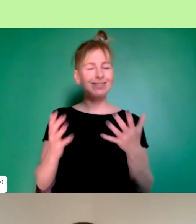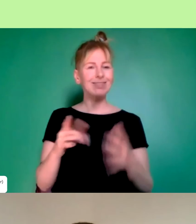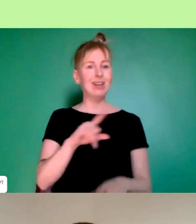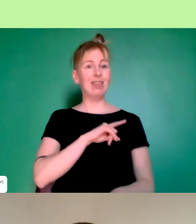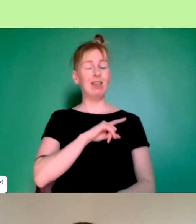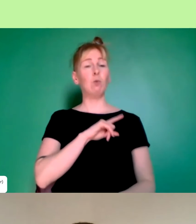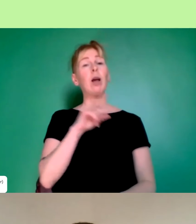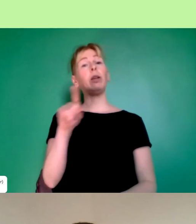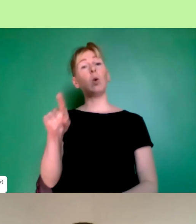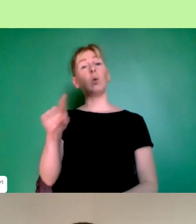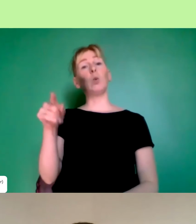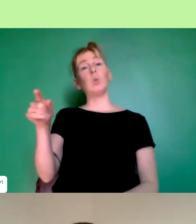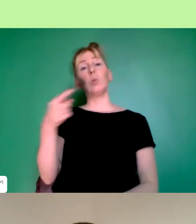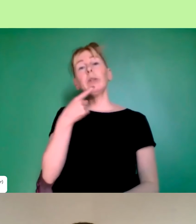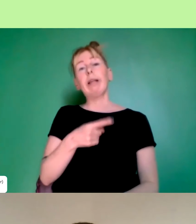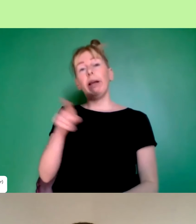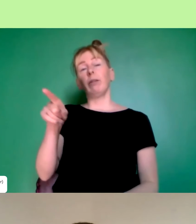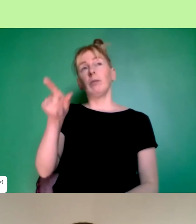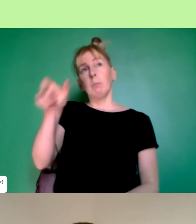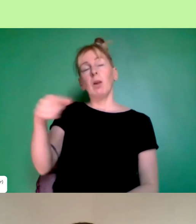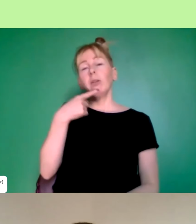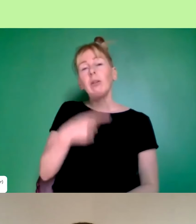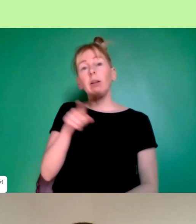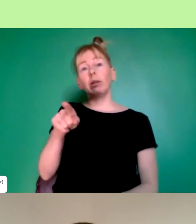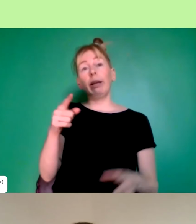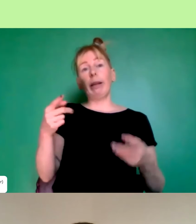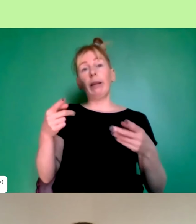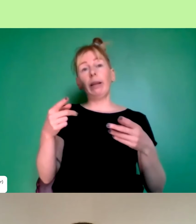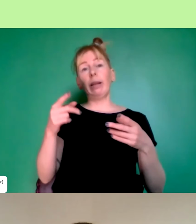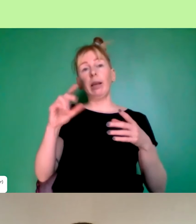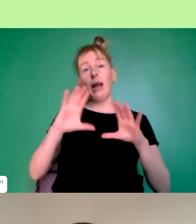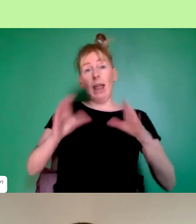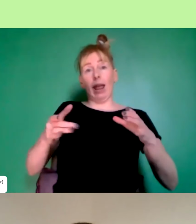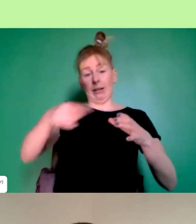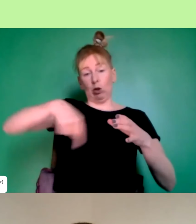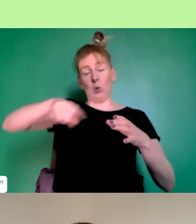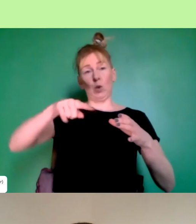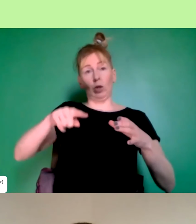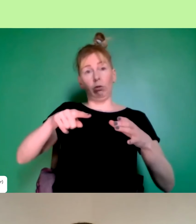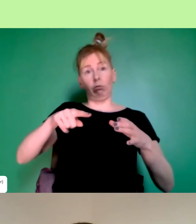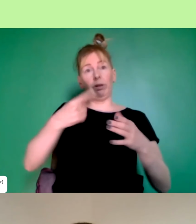will say, yes, institution made up of individuals, but on top of the individuals, there is a